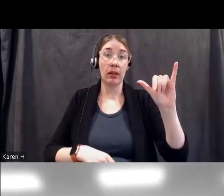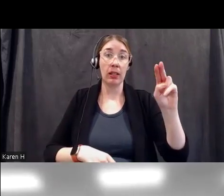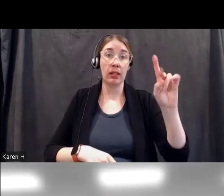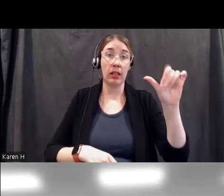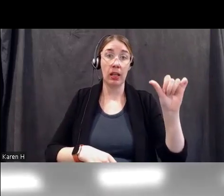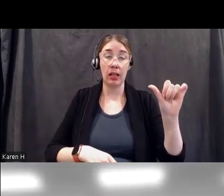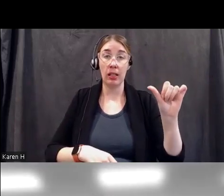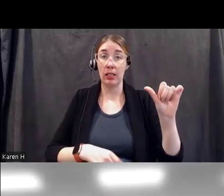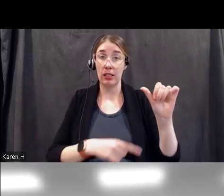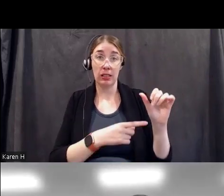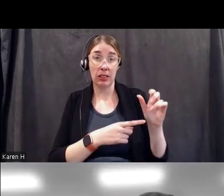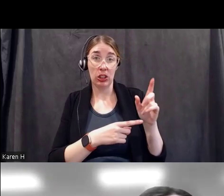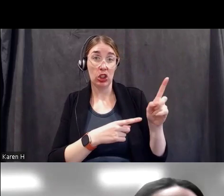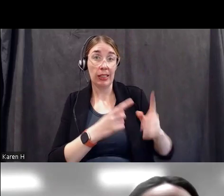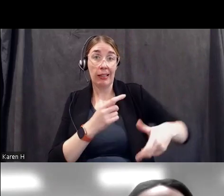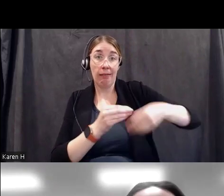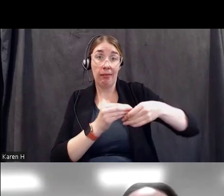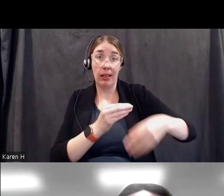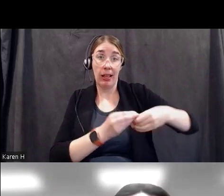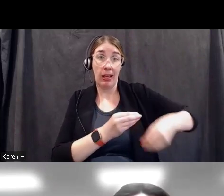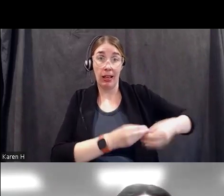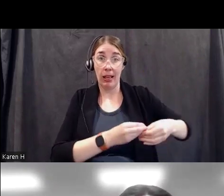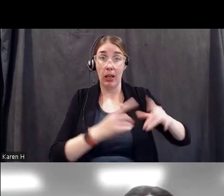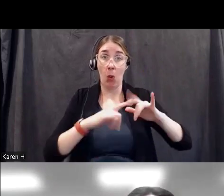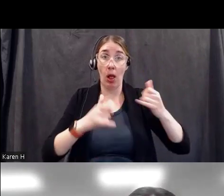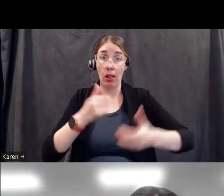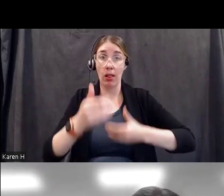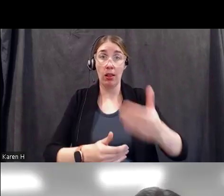in some gaps as we go along. >> Bora: Is that possible?